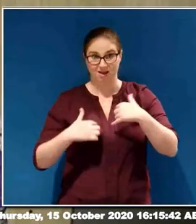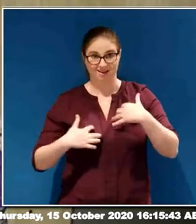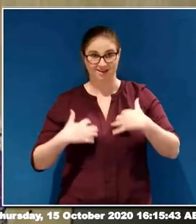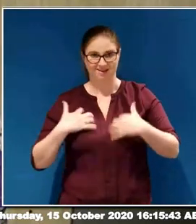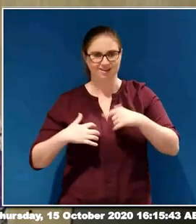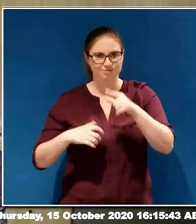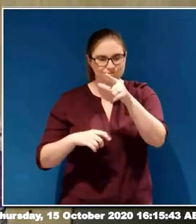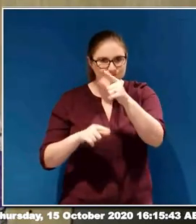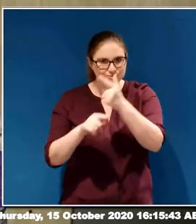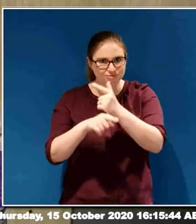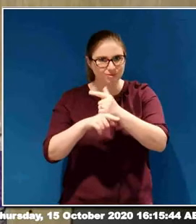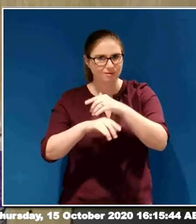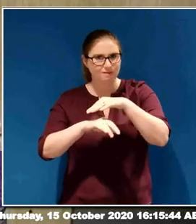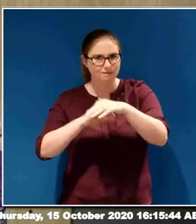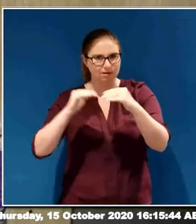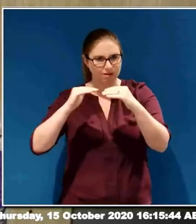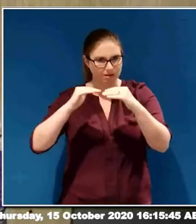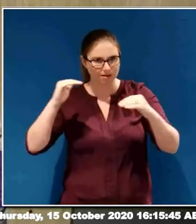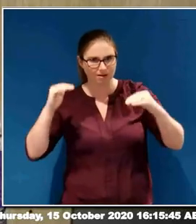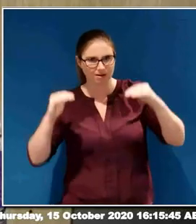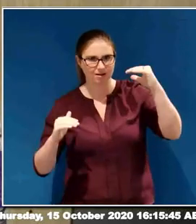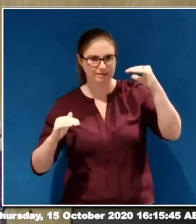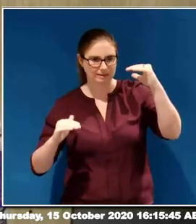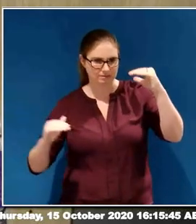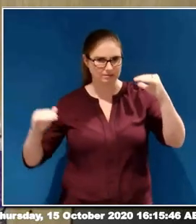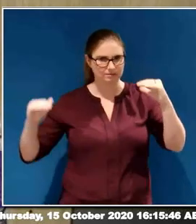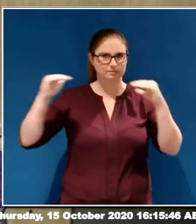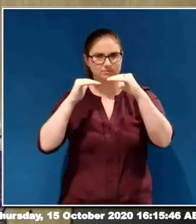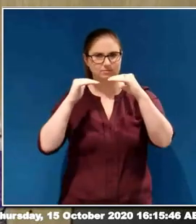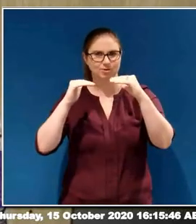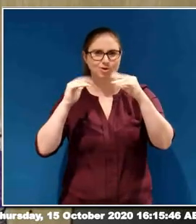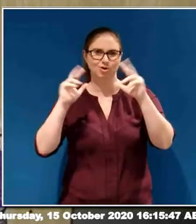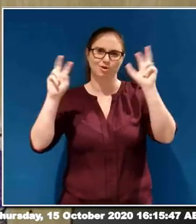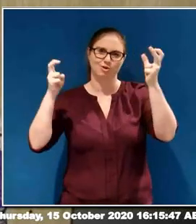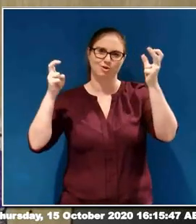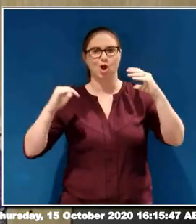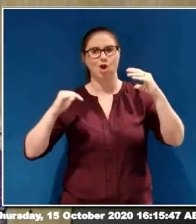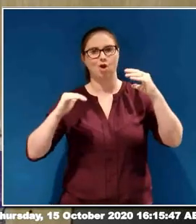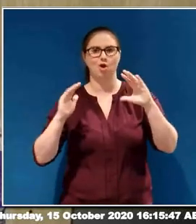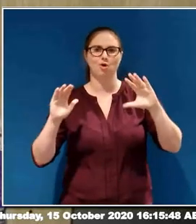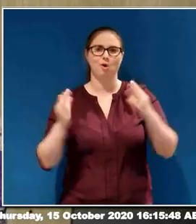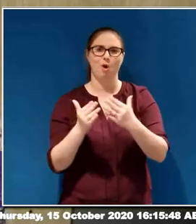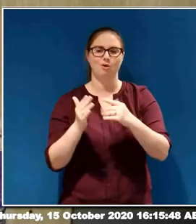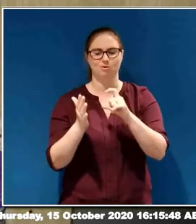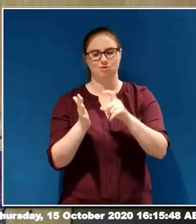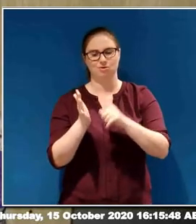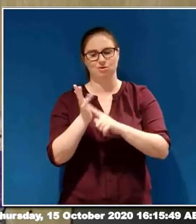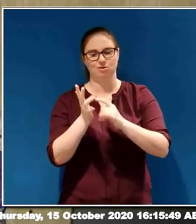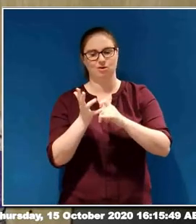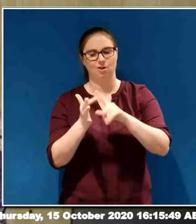To answer your question in the first instance, no, we don't have the data